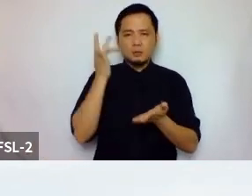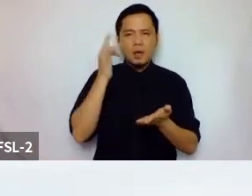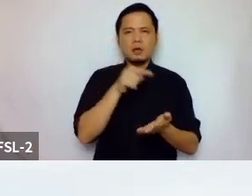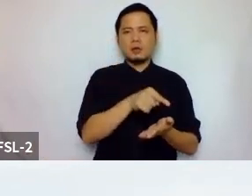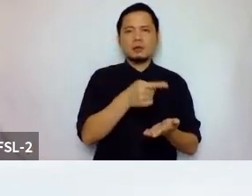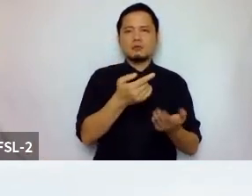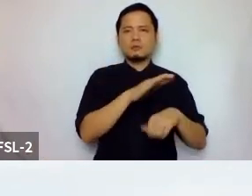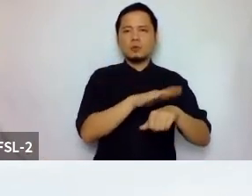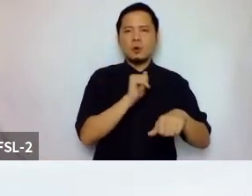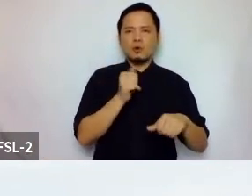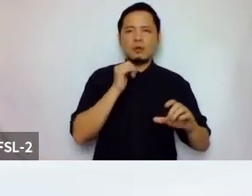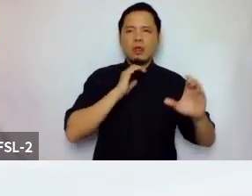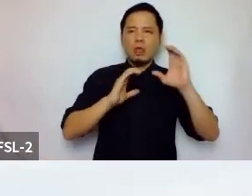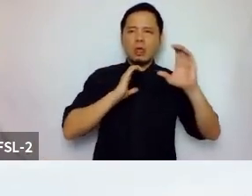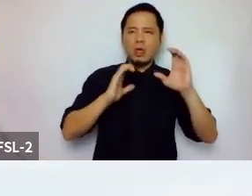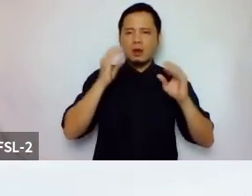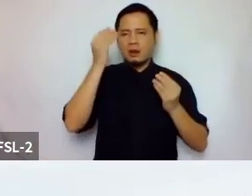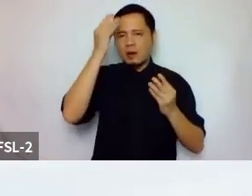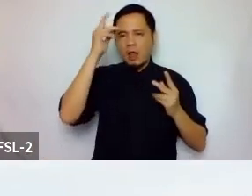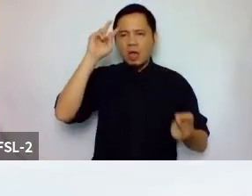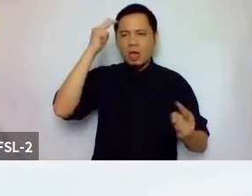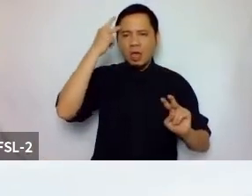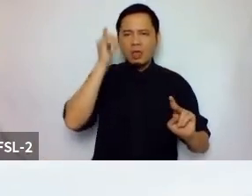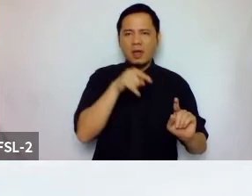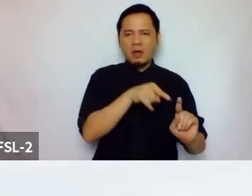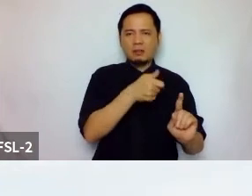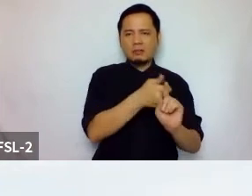And hence we in the PIA together with everyone of you,